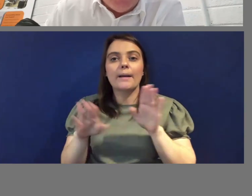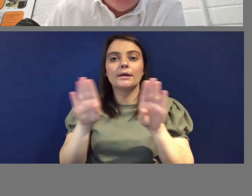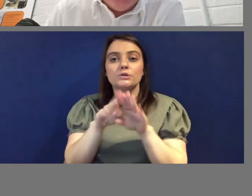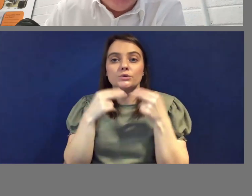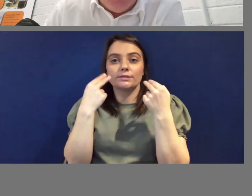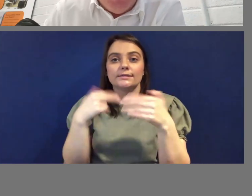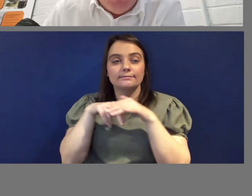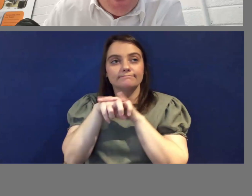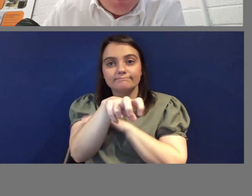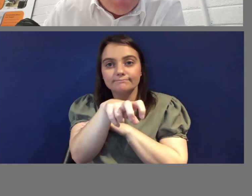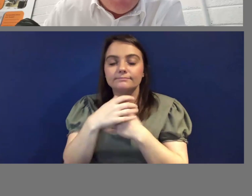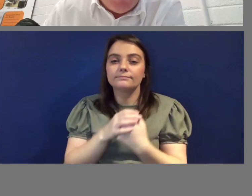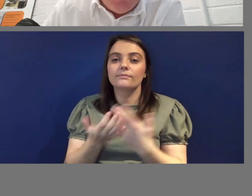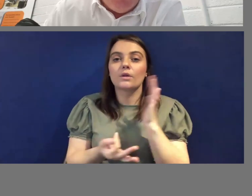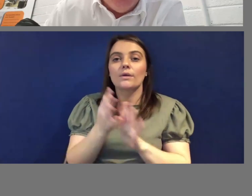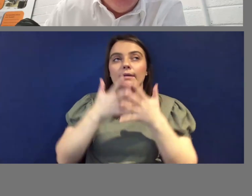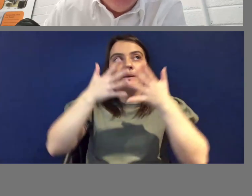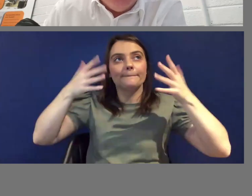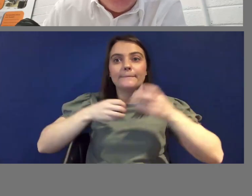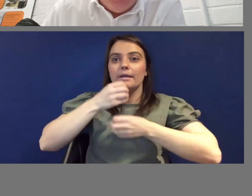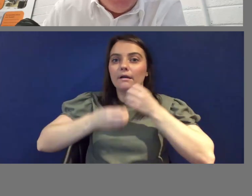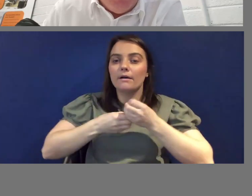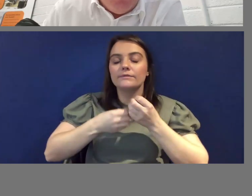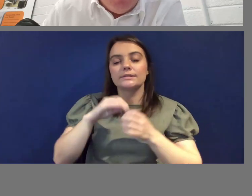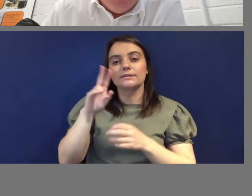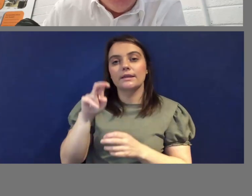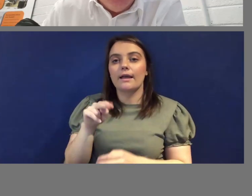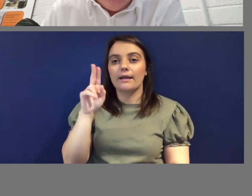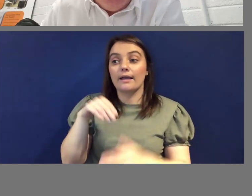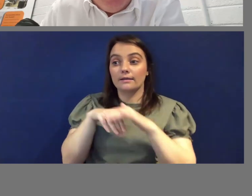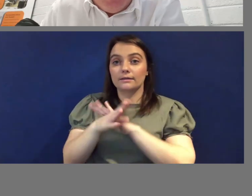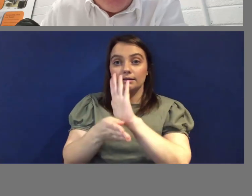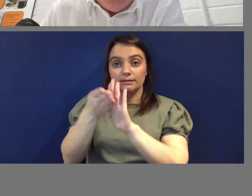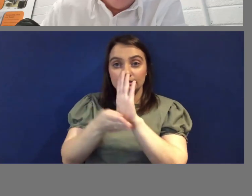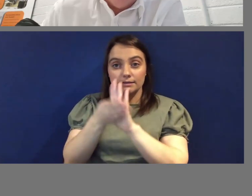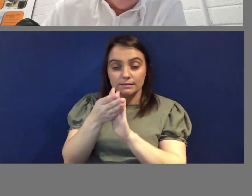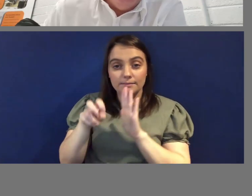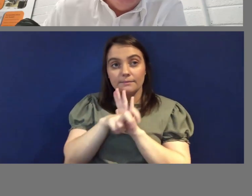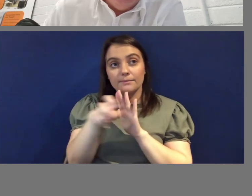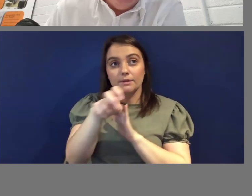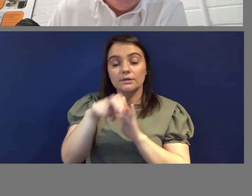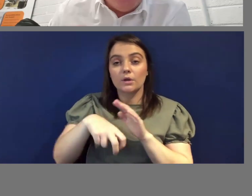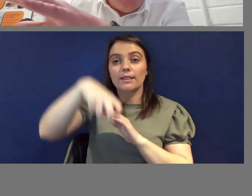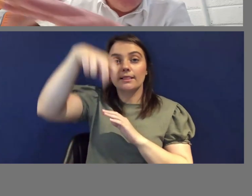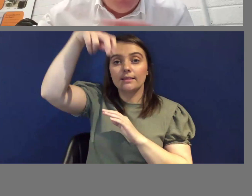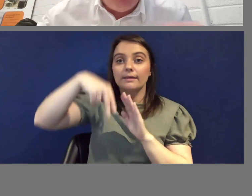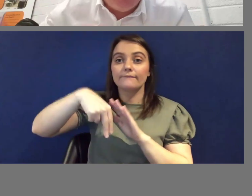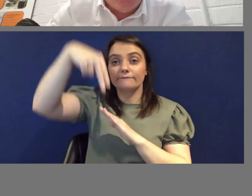to get so maybe if they come into a large office for example that they can get into the building they can get into the lift they can get up into the building and they can get into their office